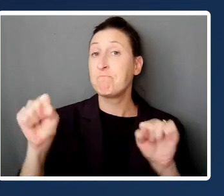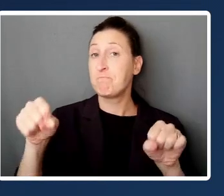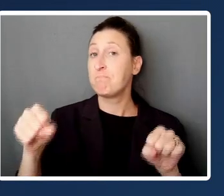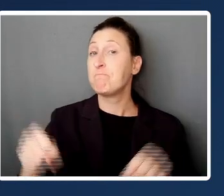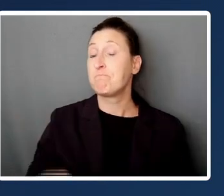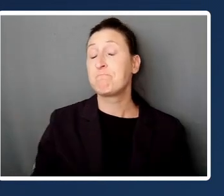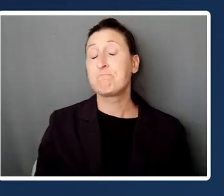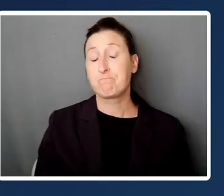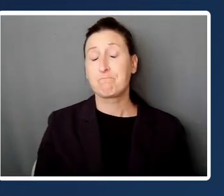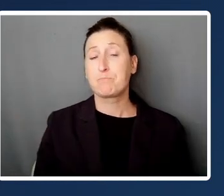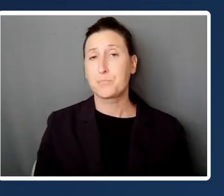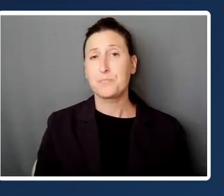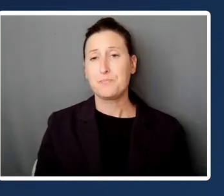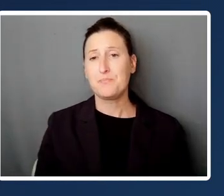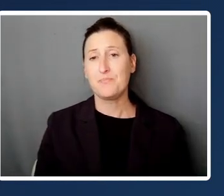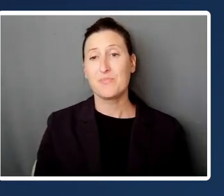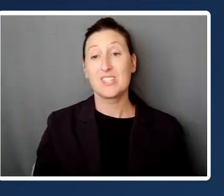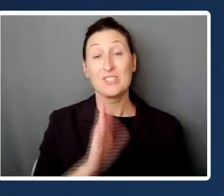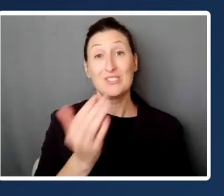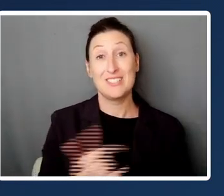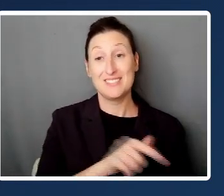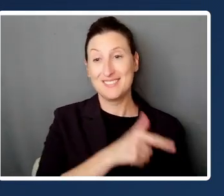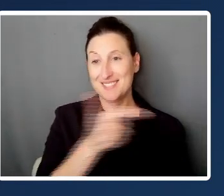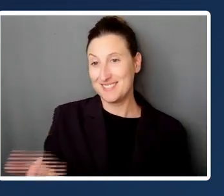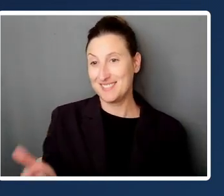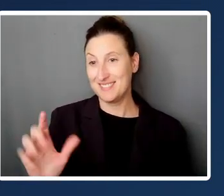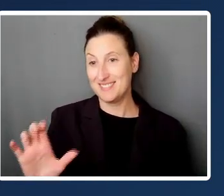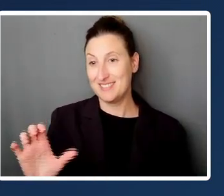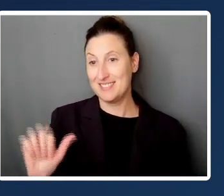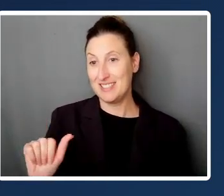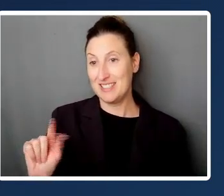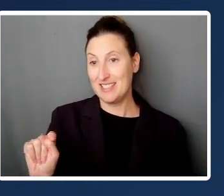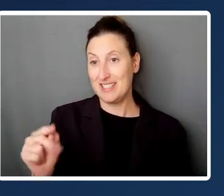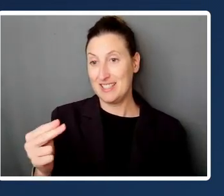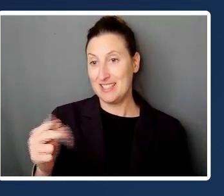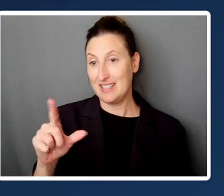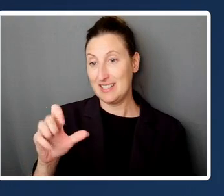I'll turn it over now. Kathleen has some really great examples in her community,